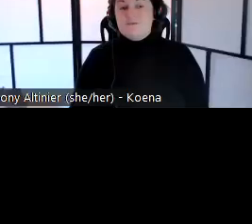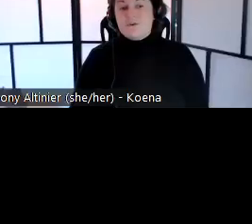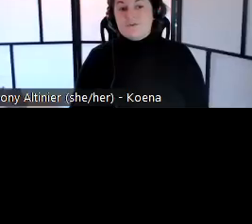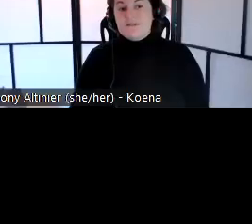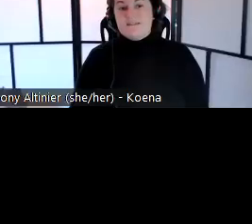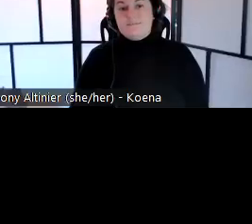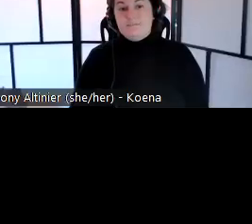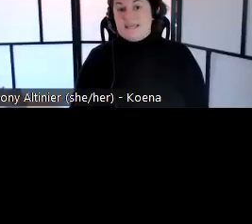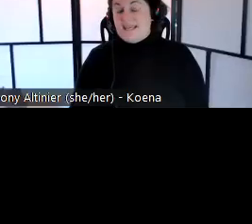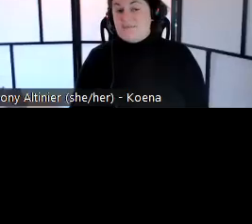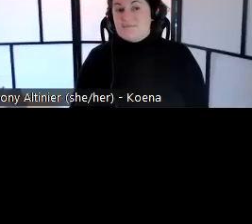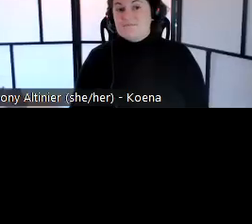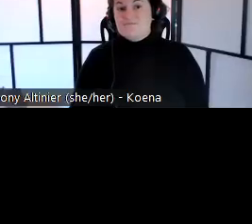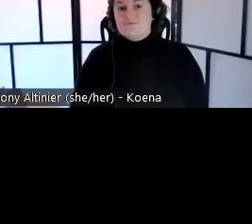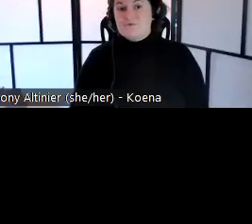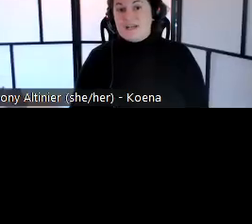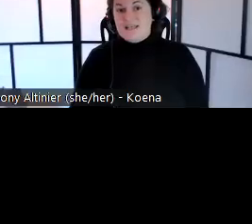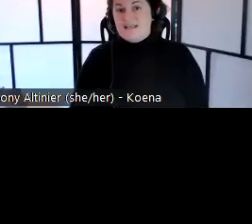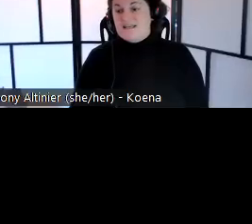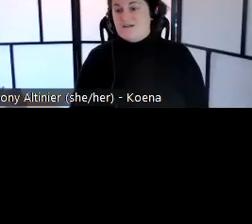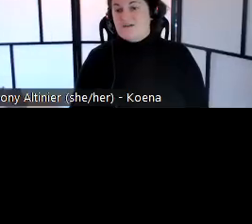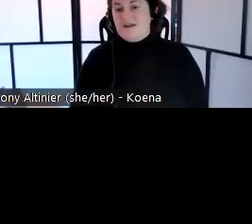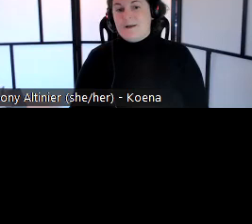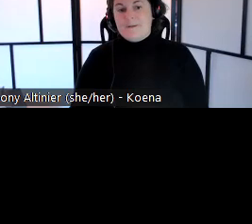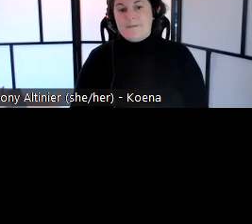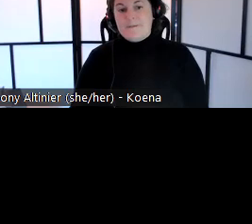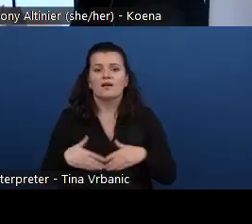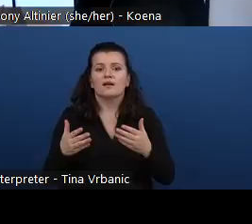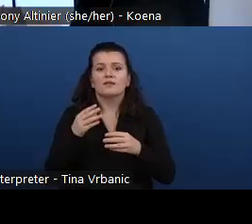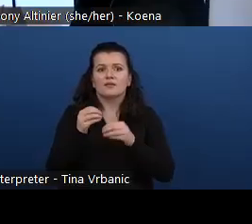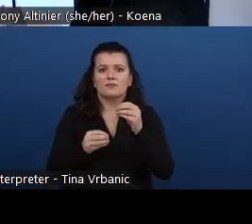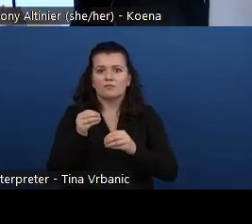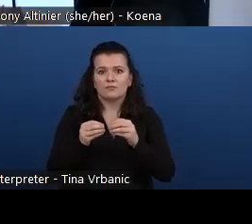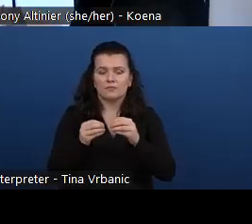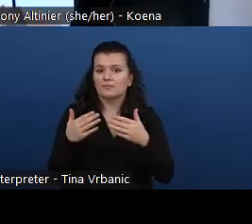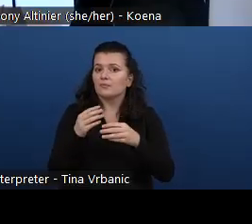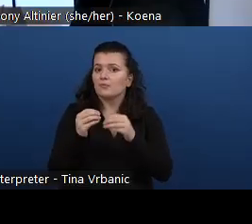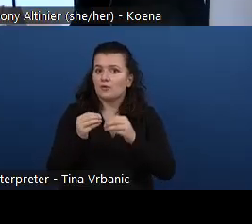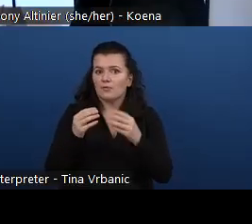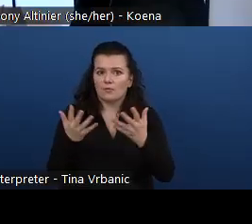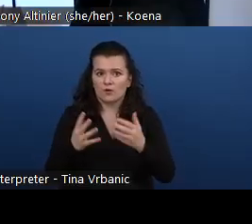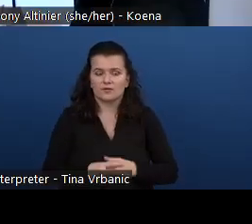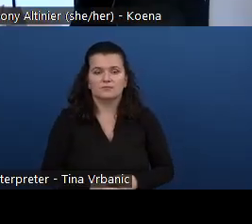In France, it became a really big issue.